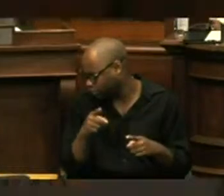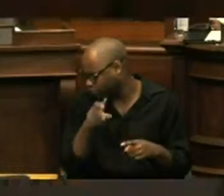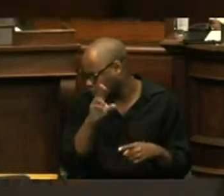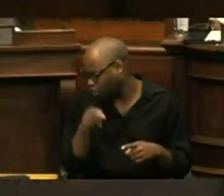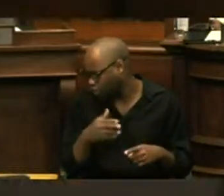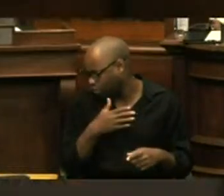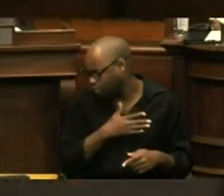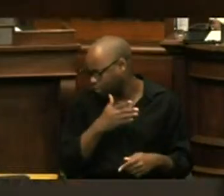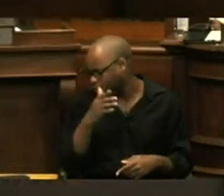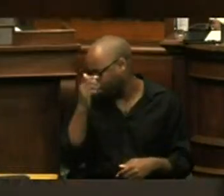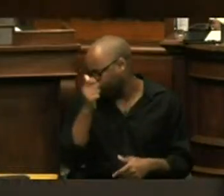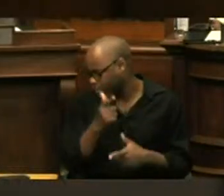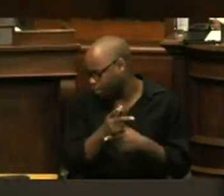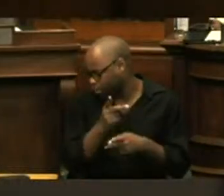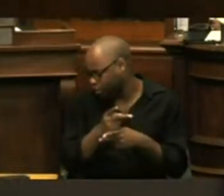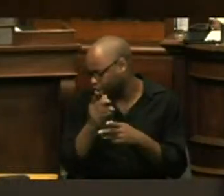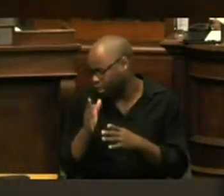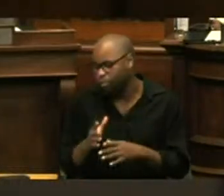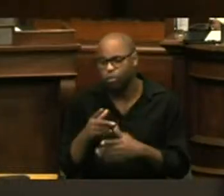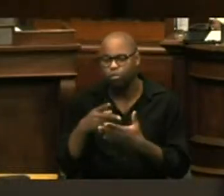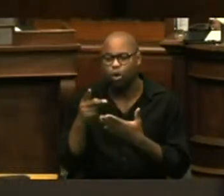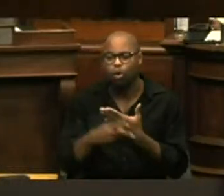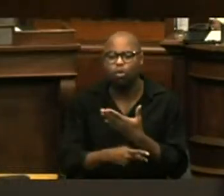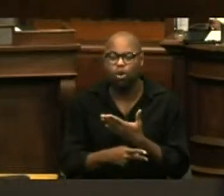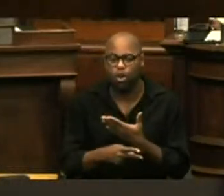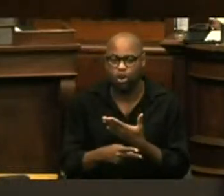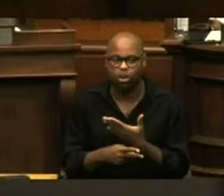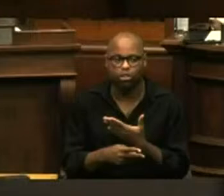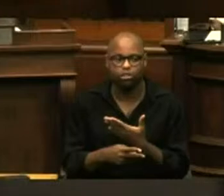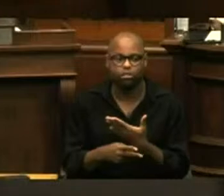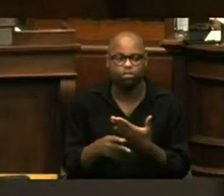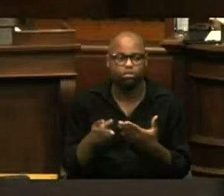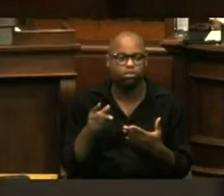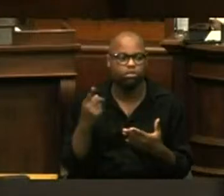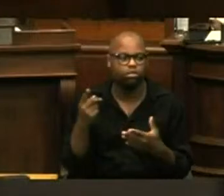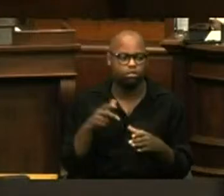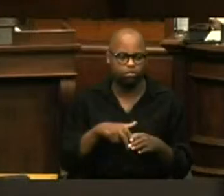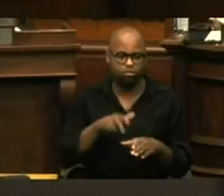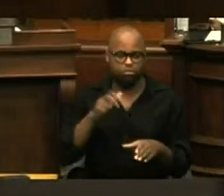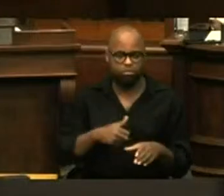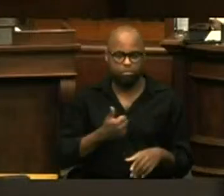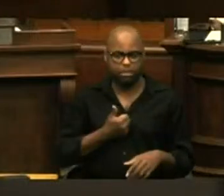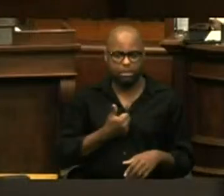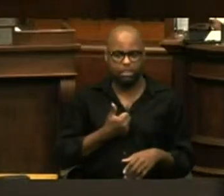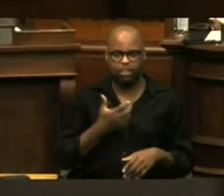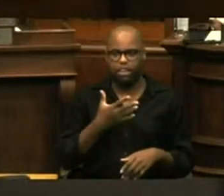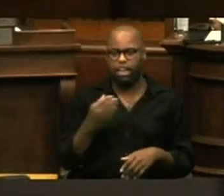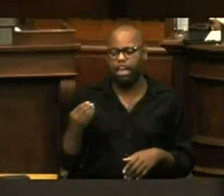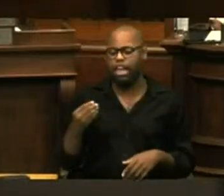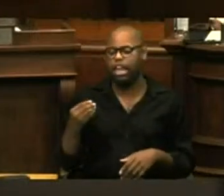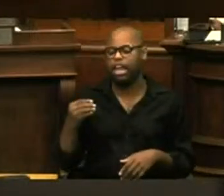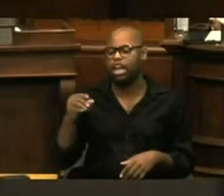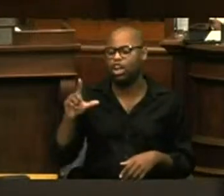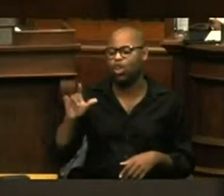authorizing an intermunicipal agreement for Rochester. My brother's keeper. Programing as privileged previously shared.